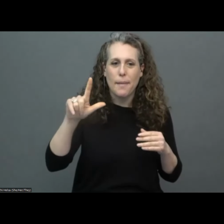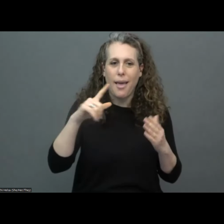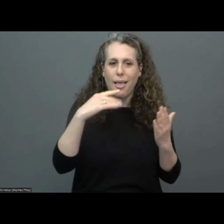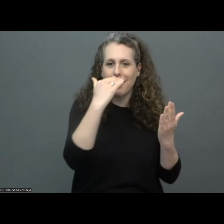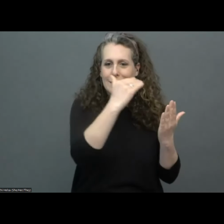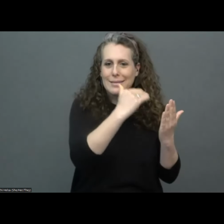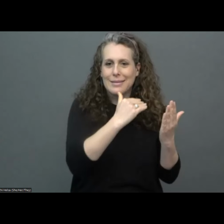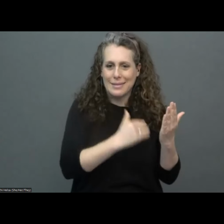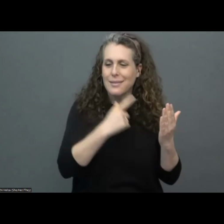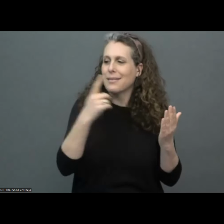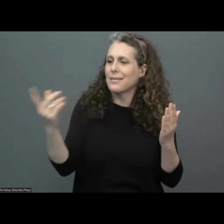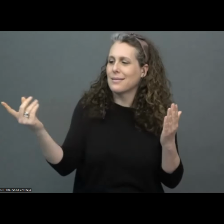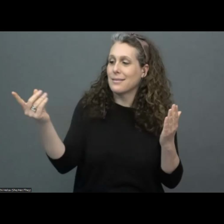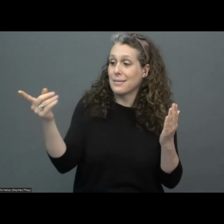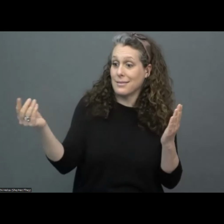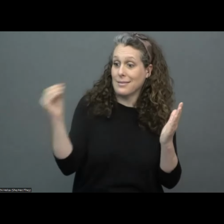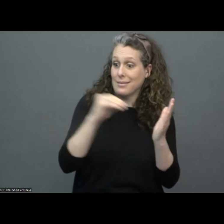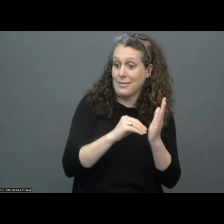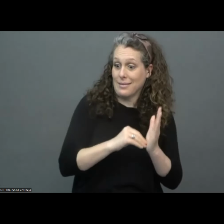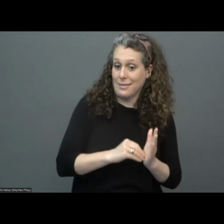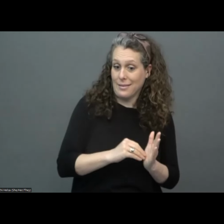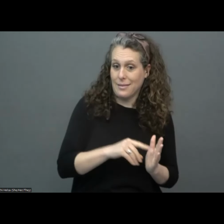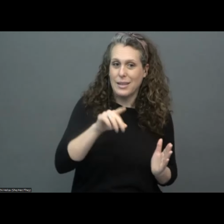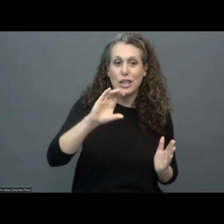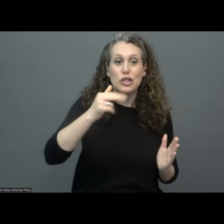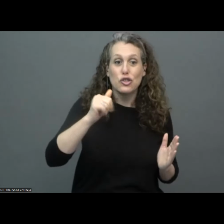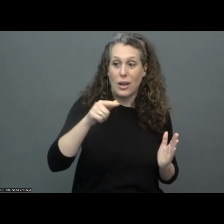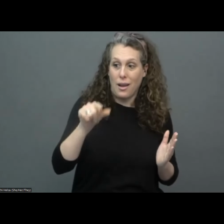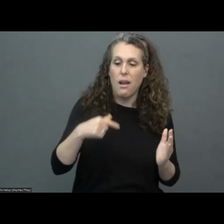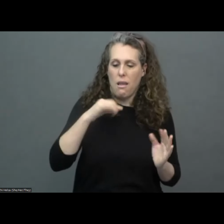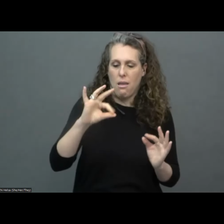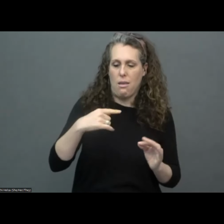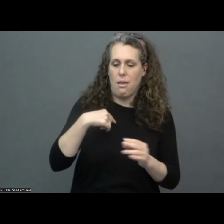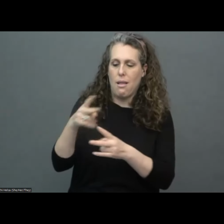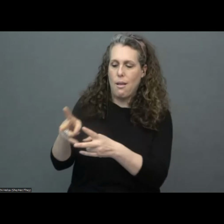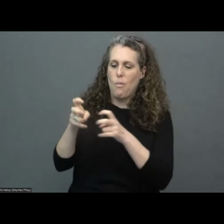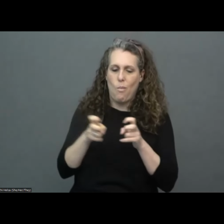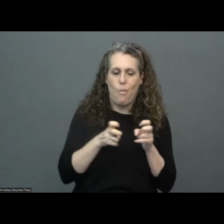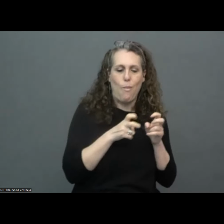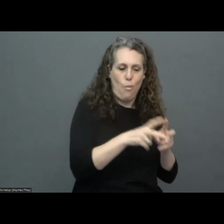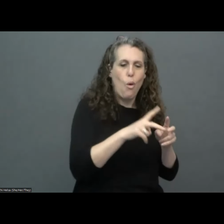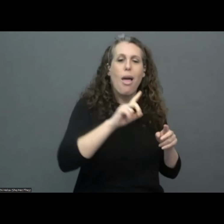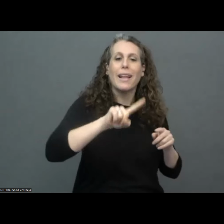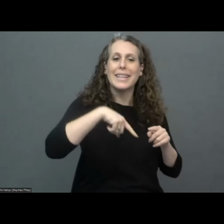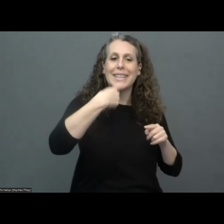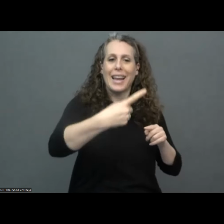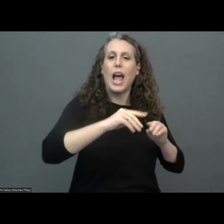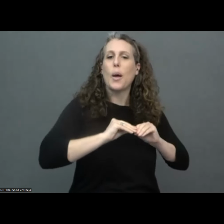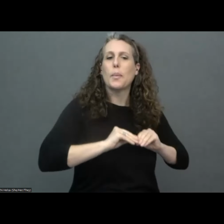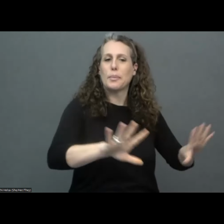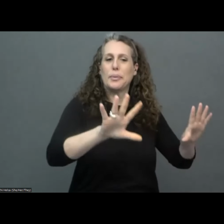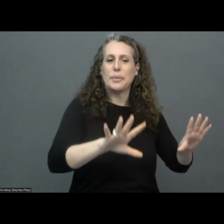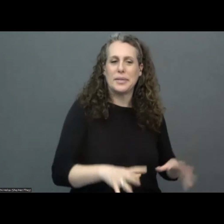address I put in the chat box. And we will add you to the mailing list. And there is a request also